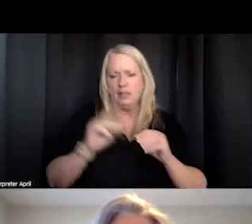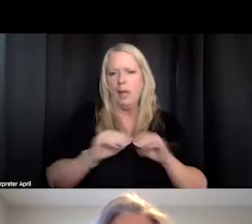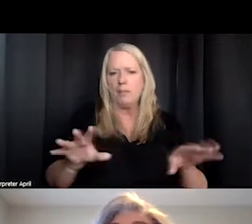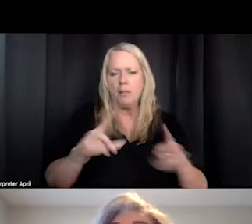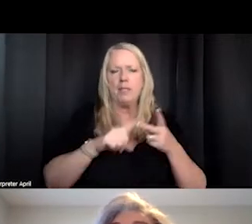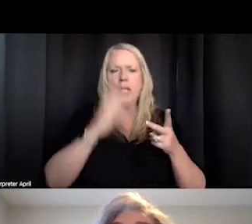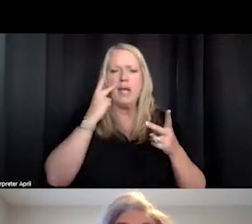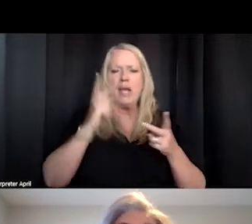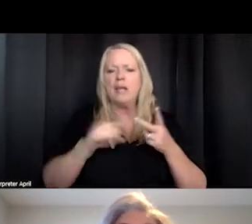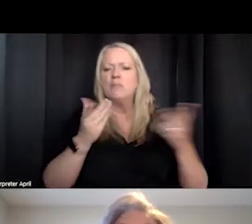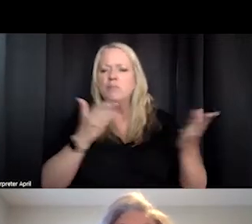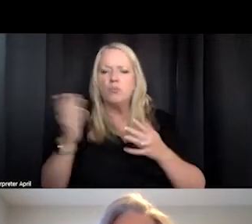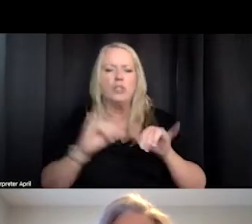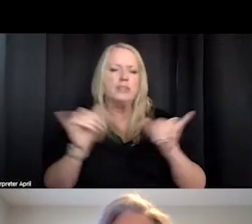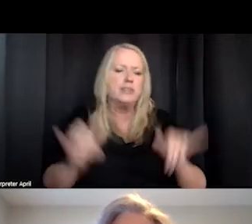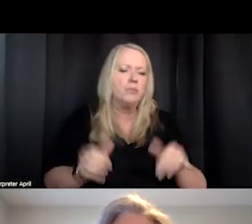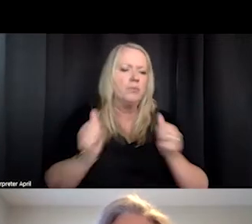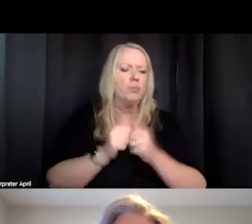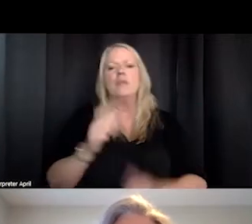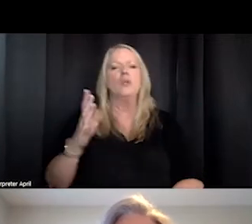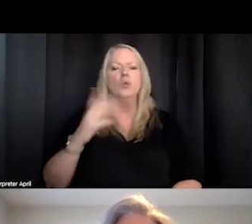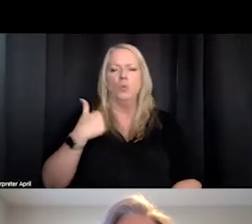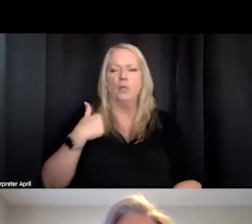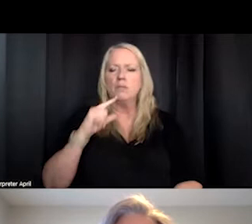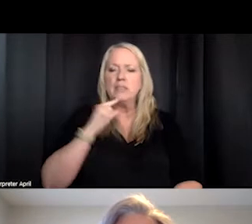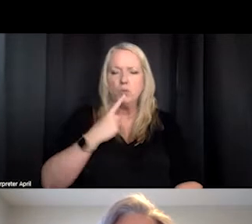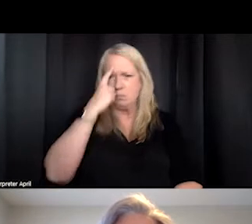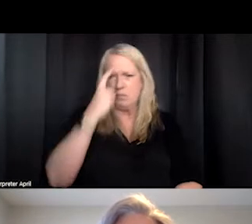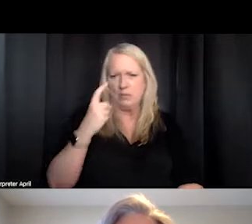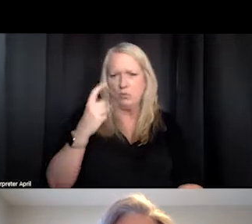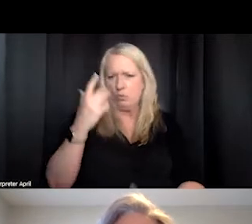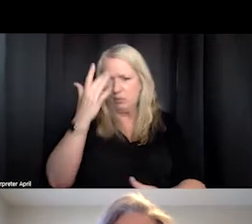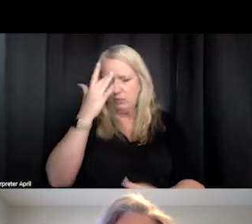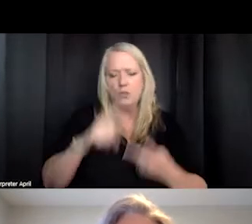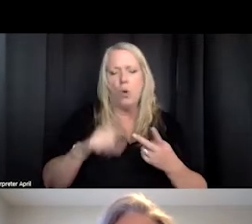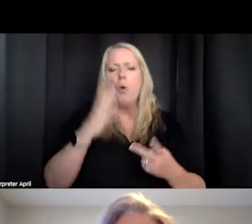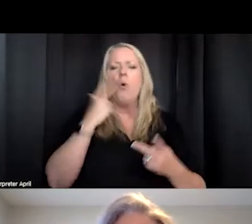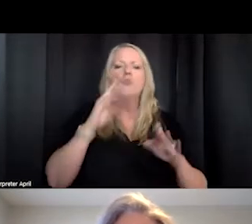SYSTEMS FOR ADULT WITH SERIOUS MENTAL ILLNESS OR CHILDREN WITH SERIOUS EMOTIONAL DISTURBANCE.